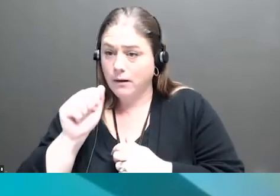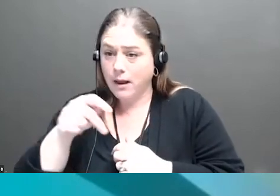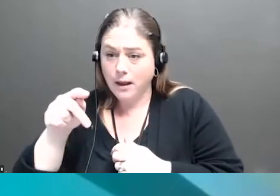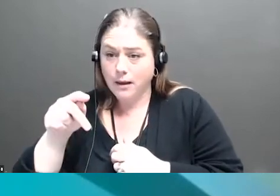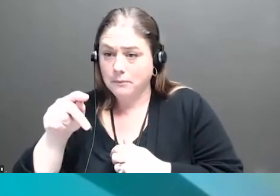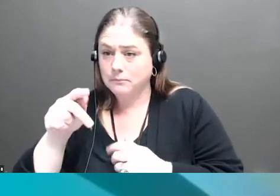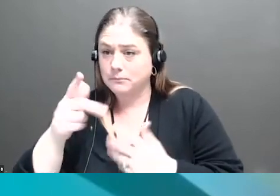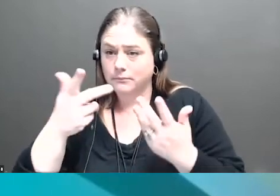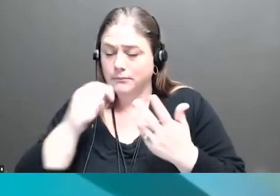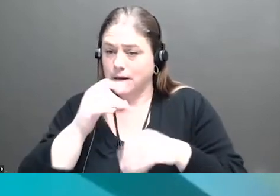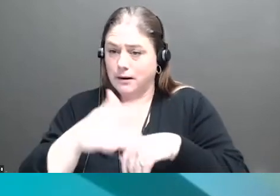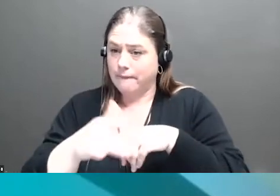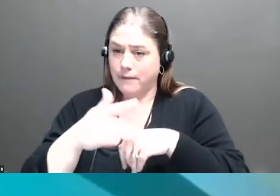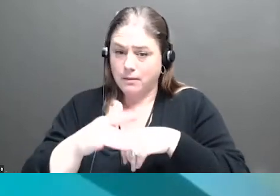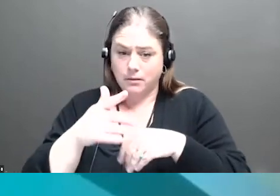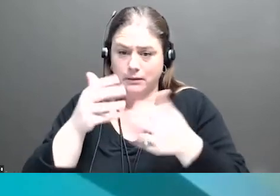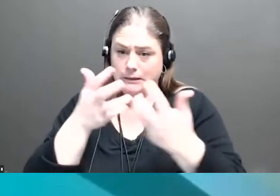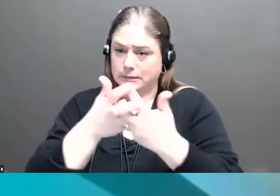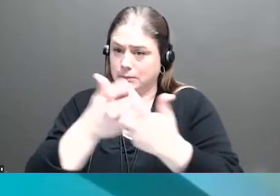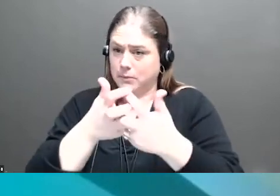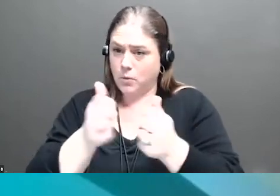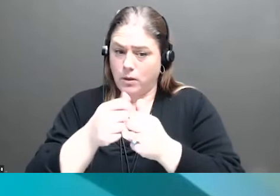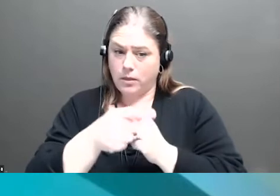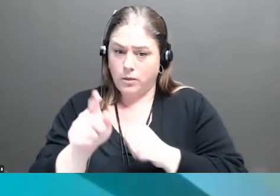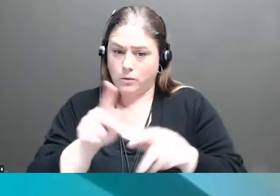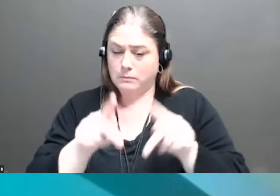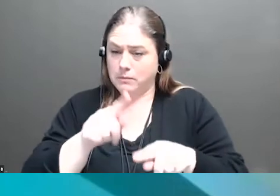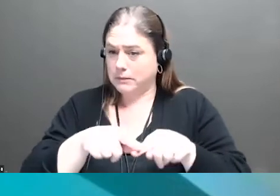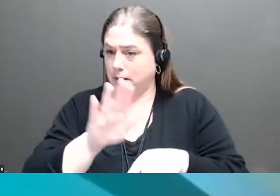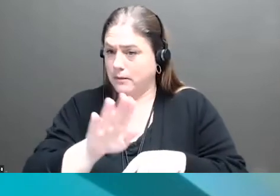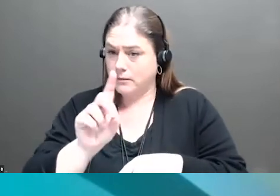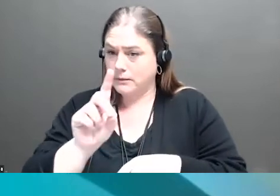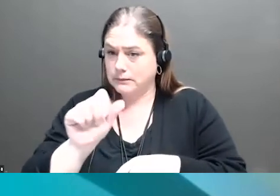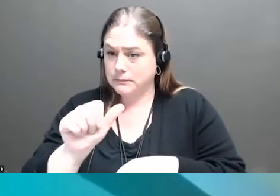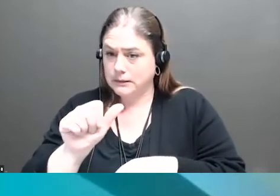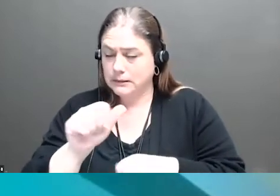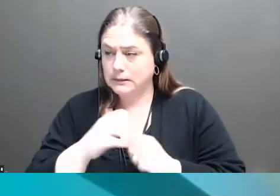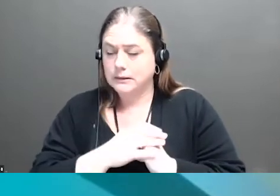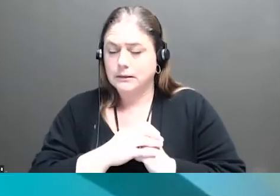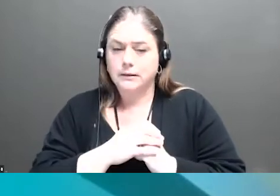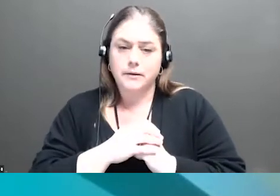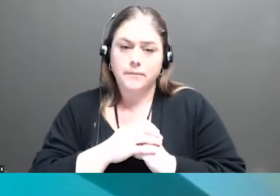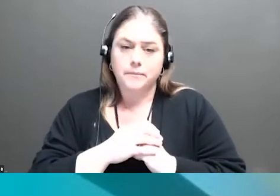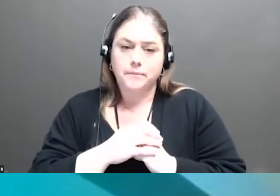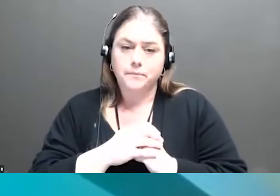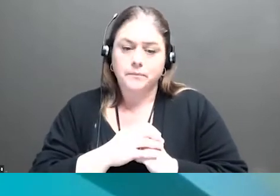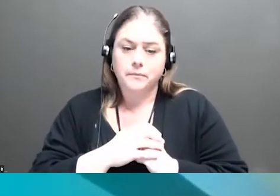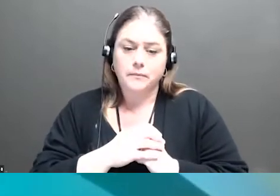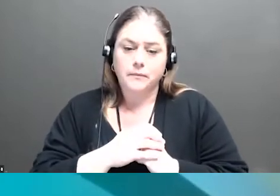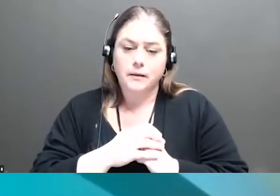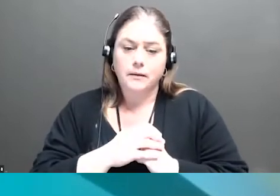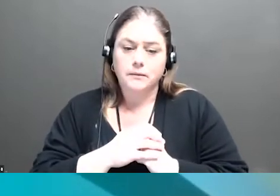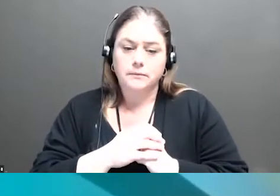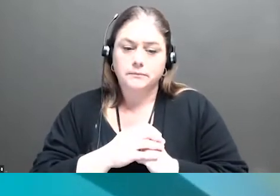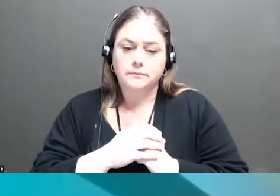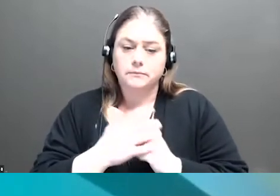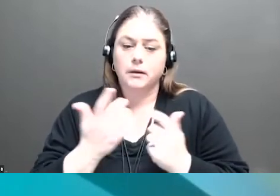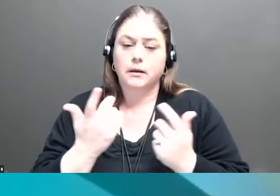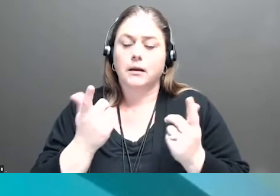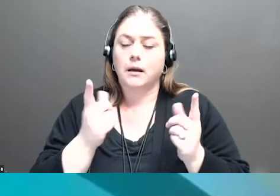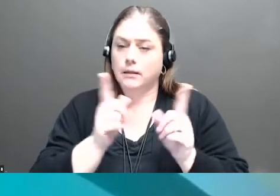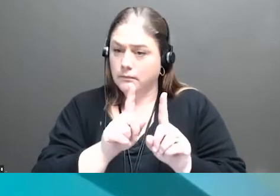of course they appreciated their mentor for their experience not only in getting jobs, working